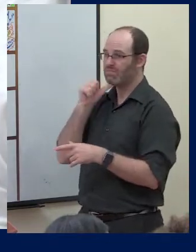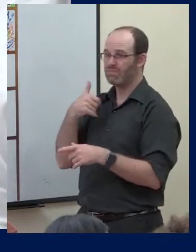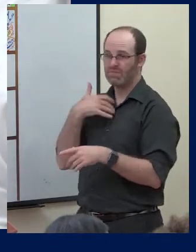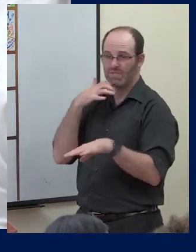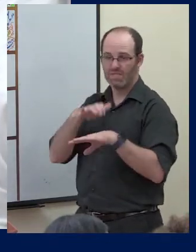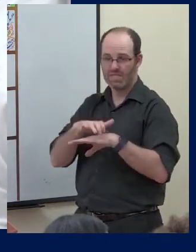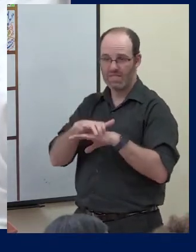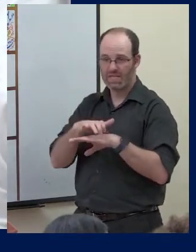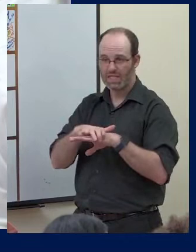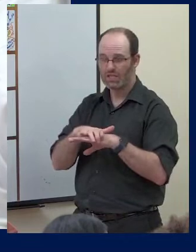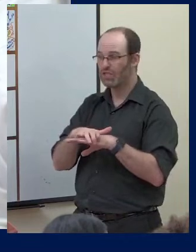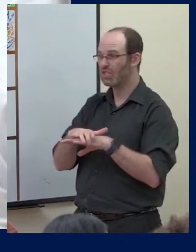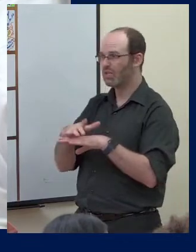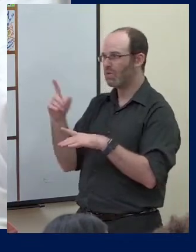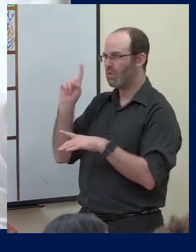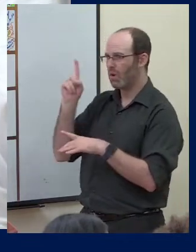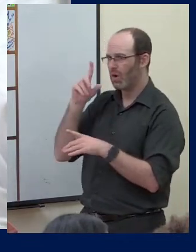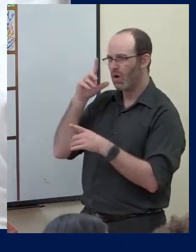their children.